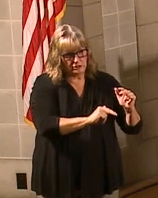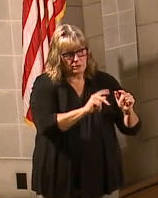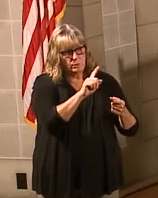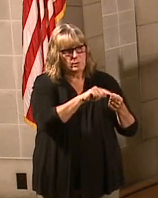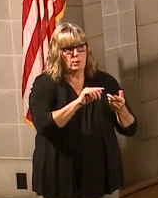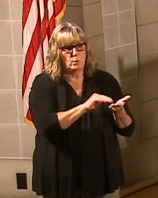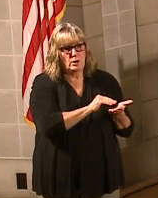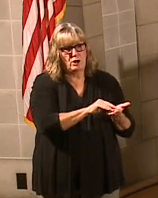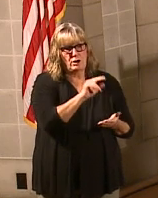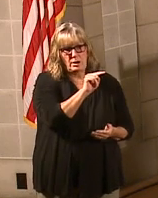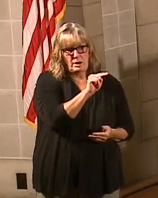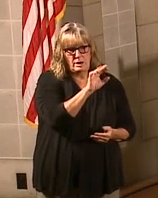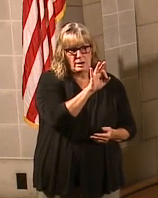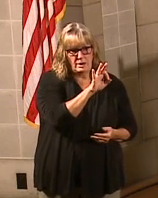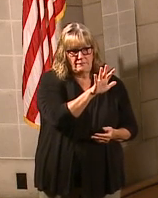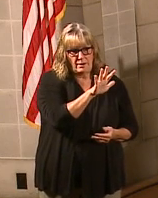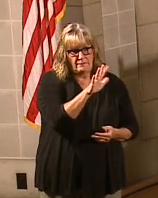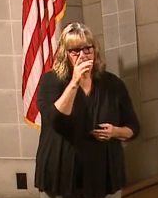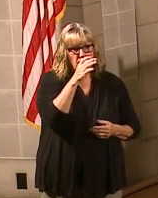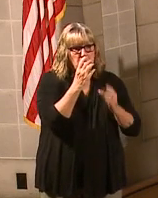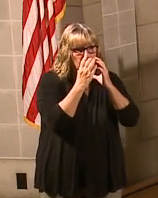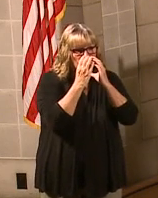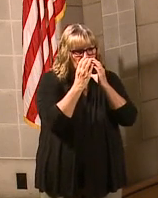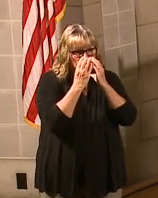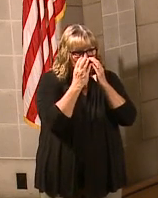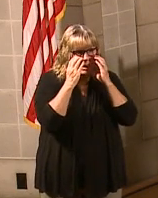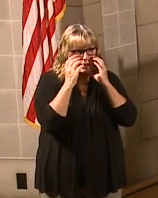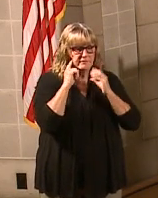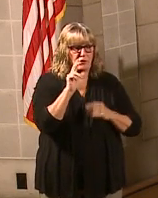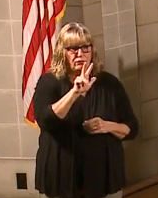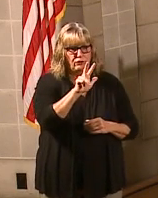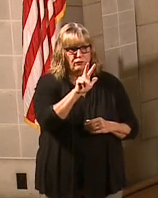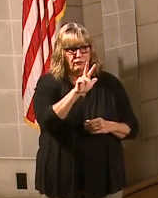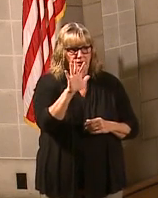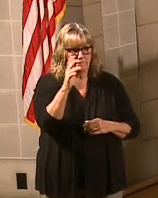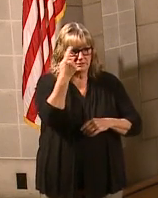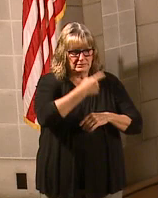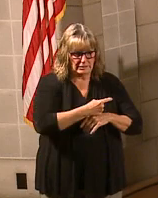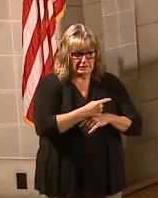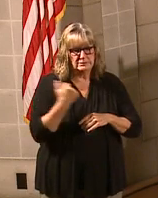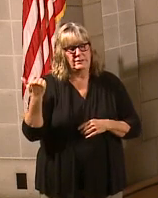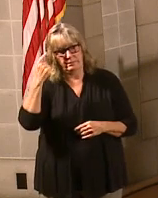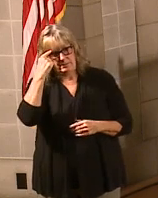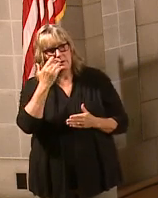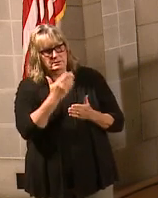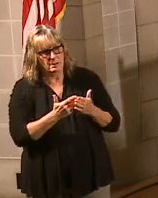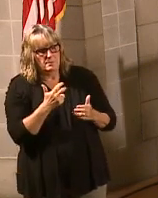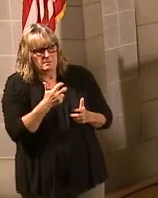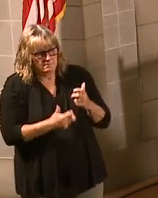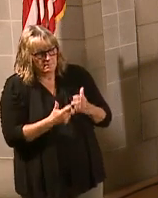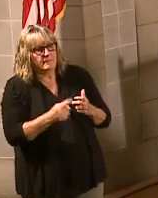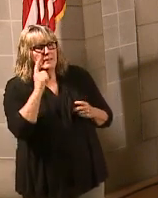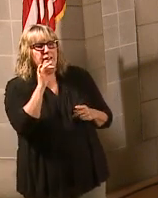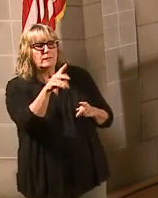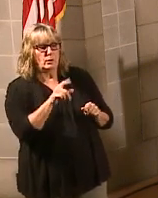PUTS MORE RESTRICTIONS ON WORKERS IN THE CONSTRUCTION